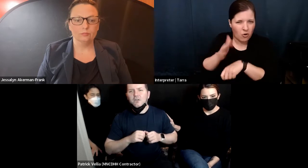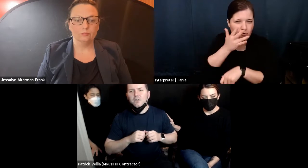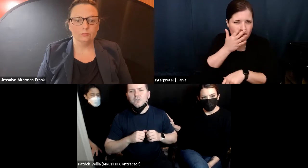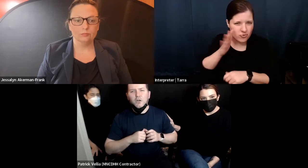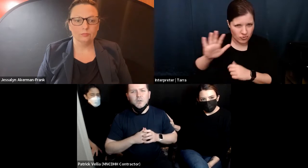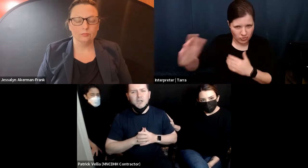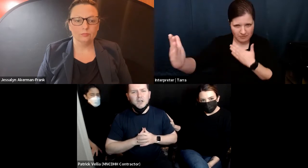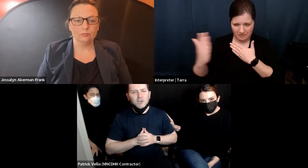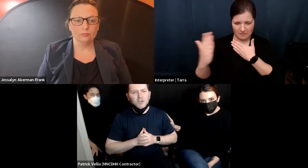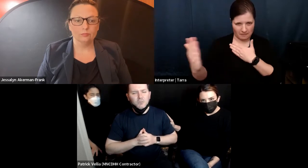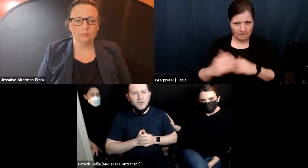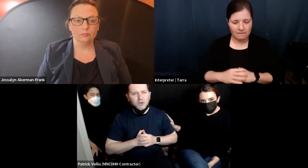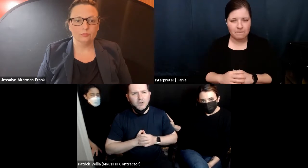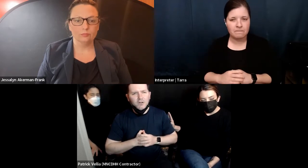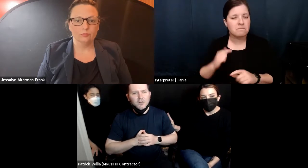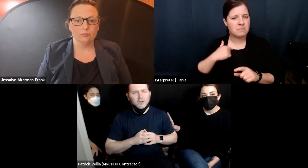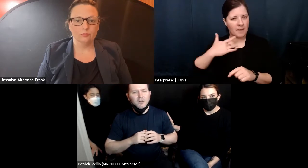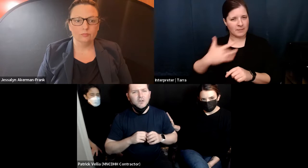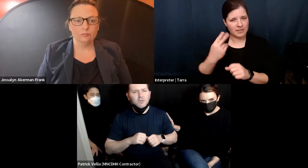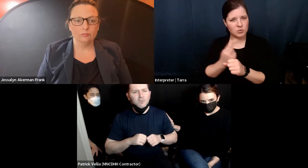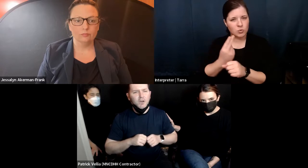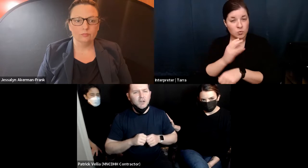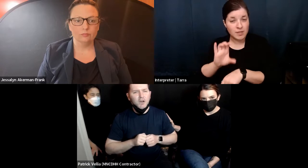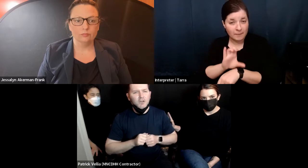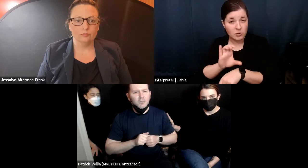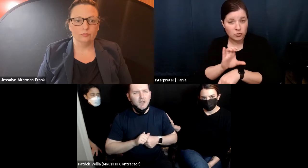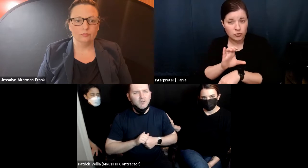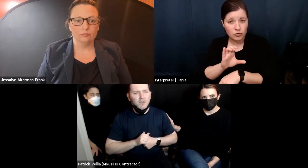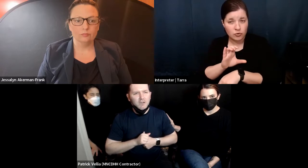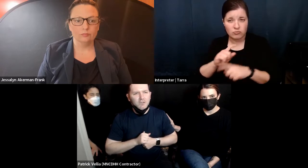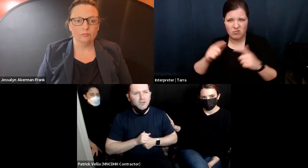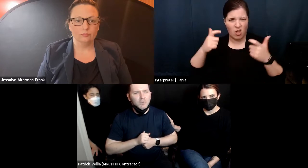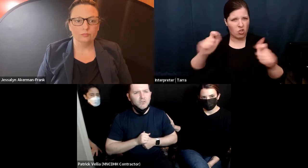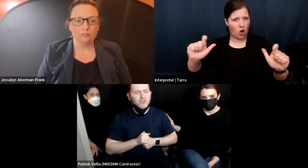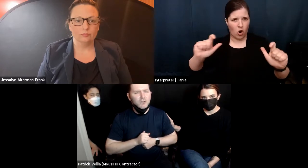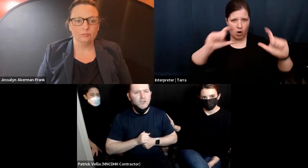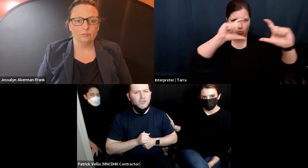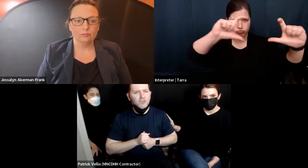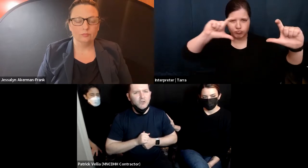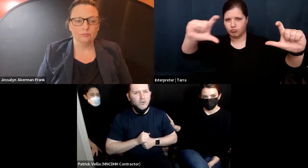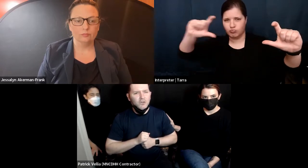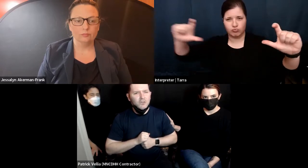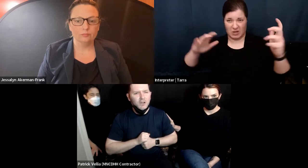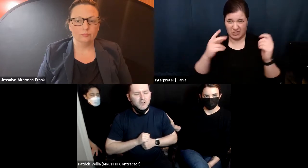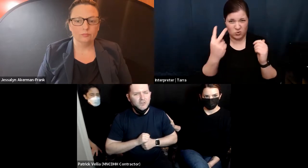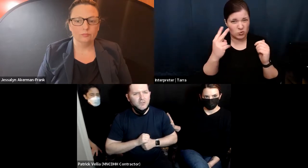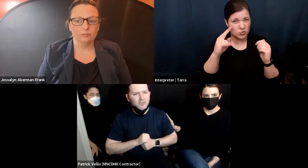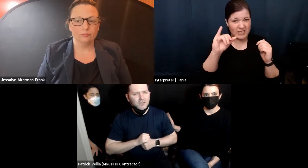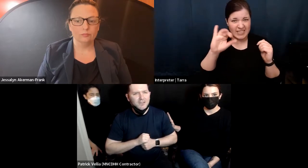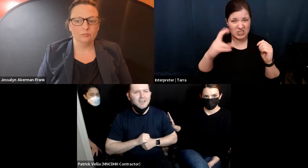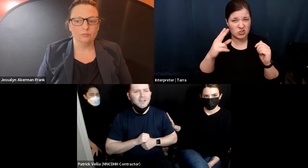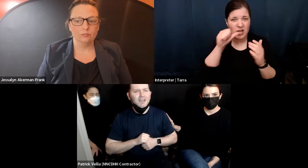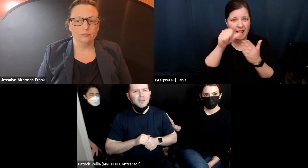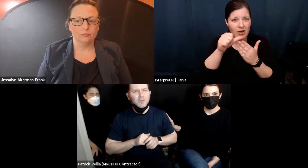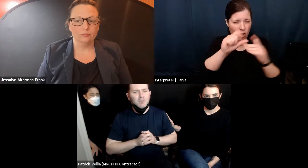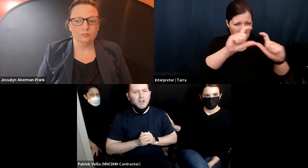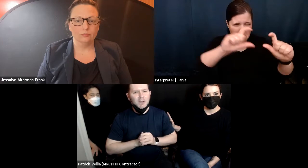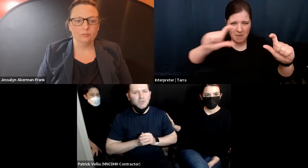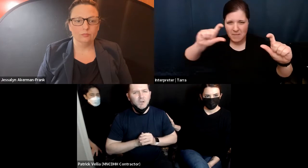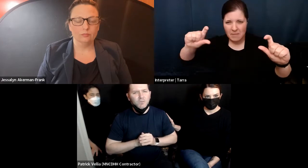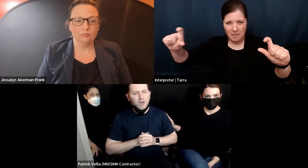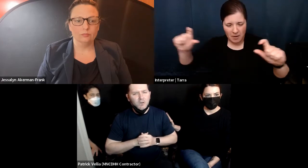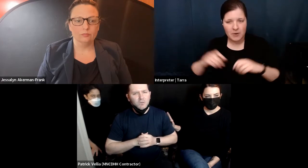feet away.